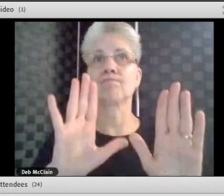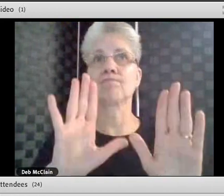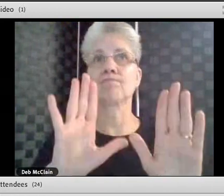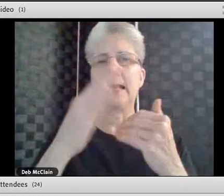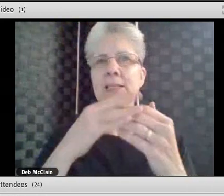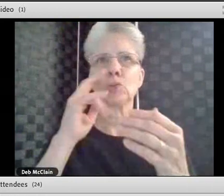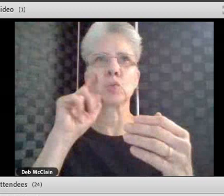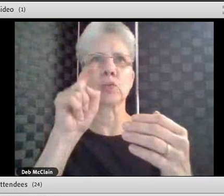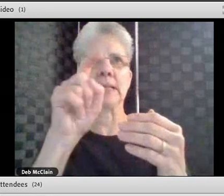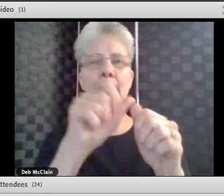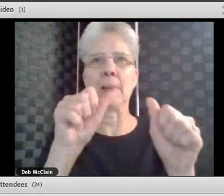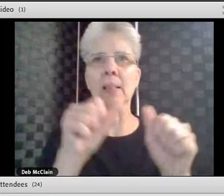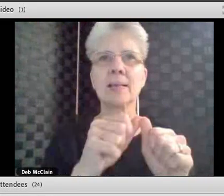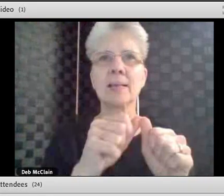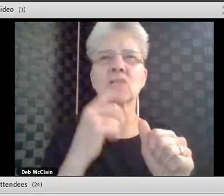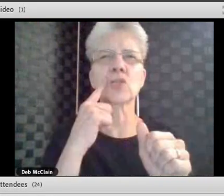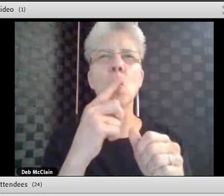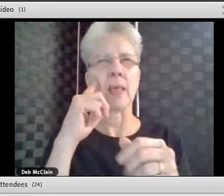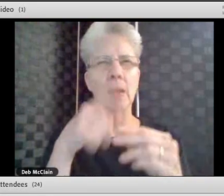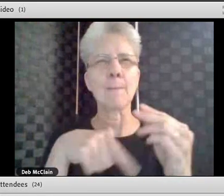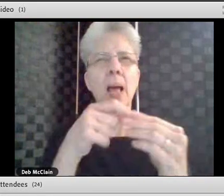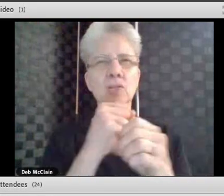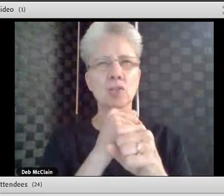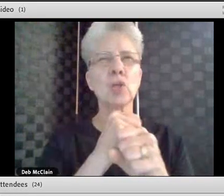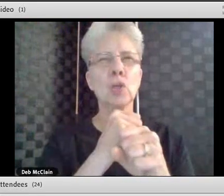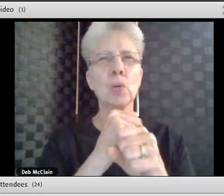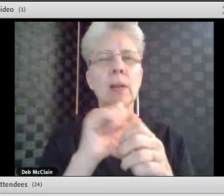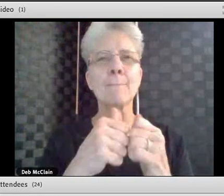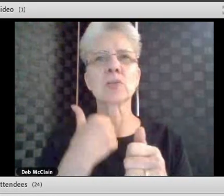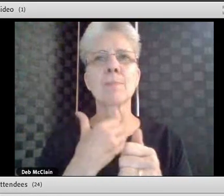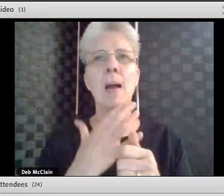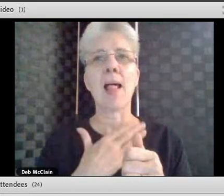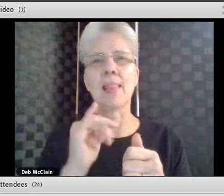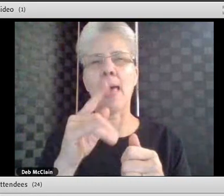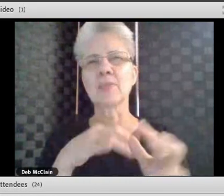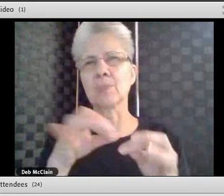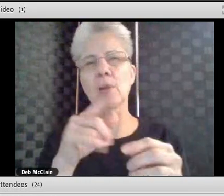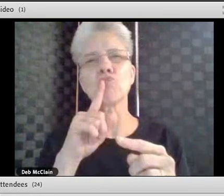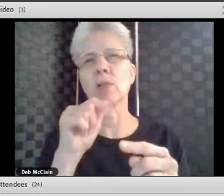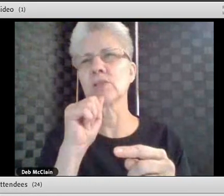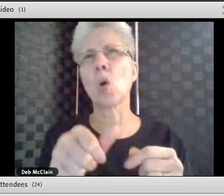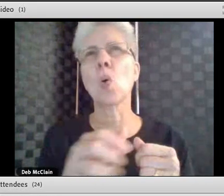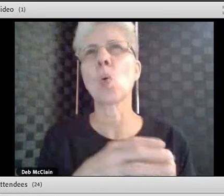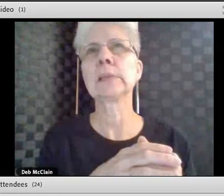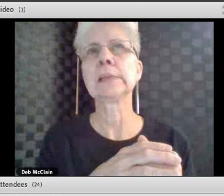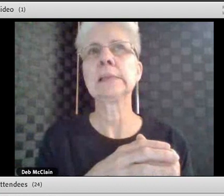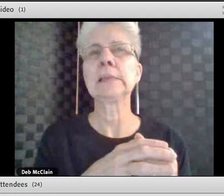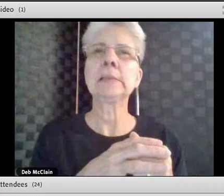and you want to post this in an easy-to-see place, so just thinking about security. Both of my labs, I'll get to that,